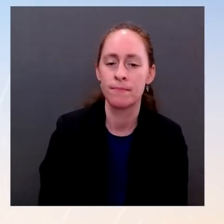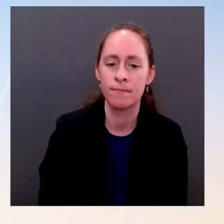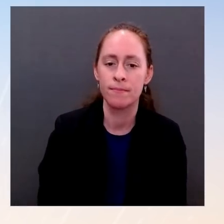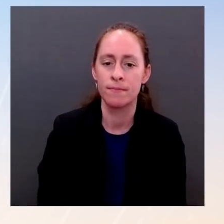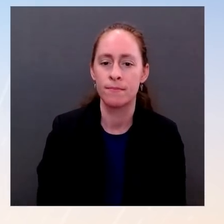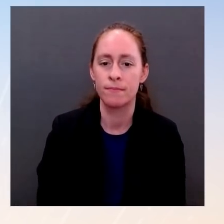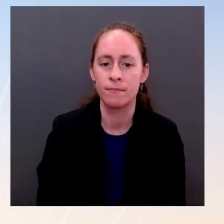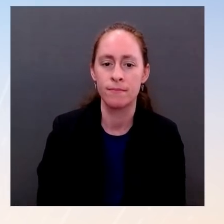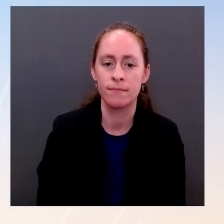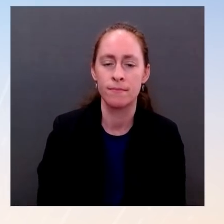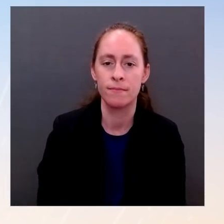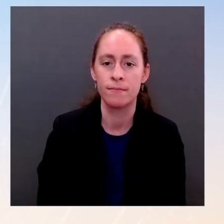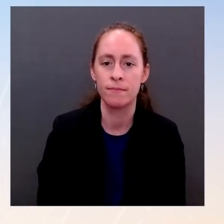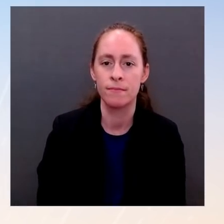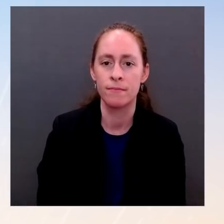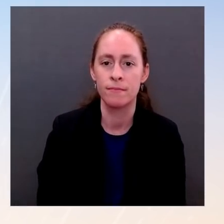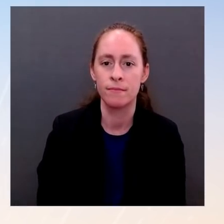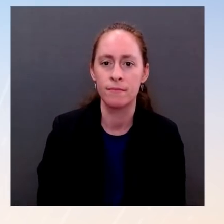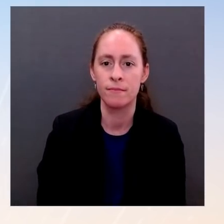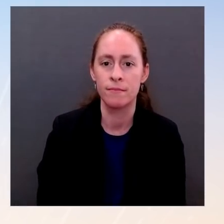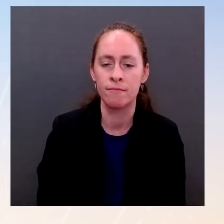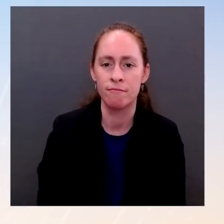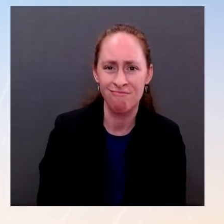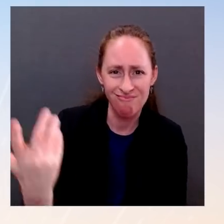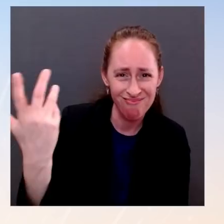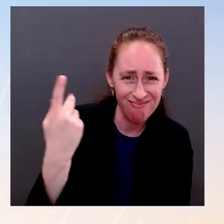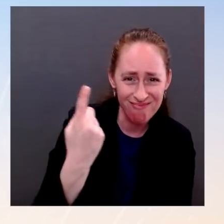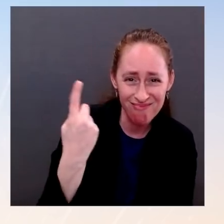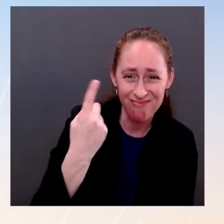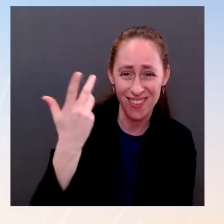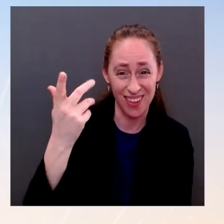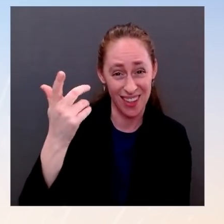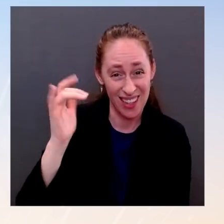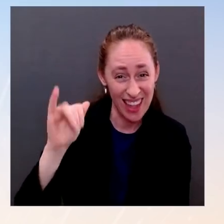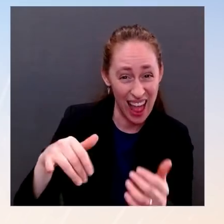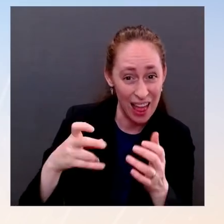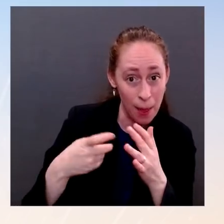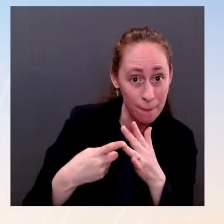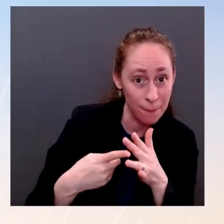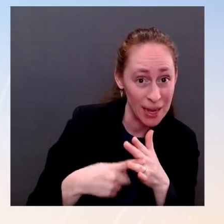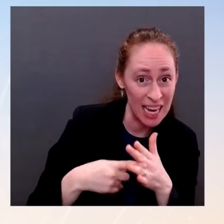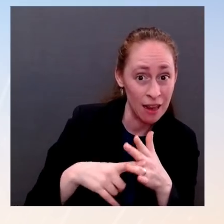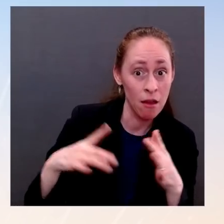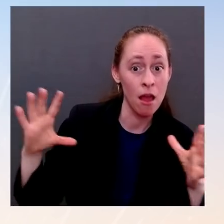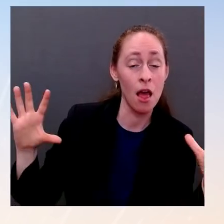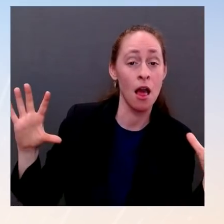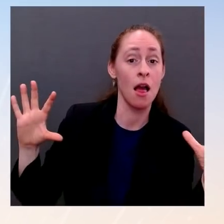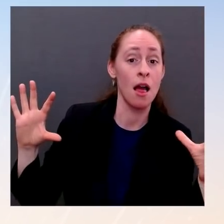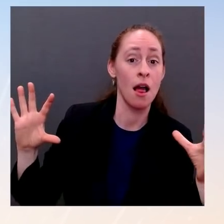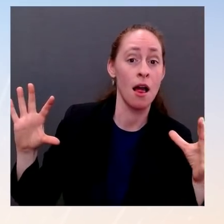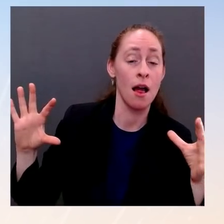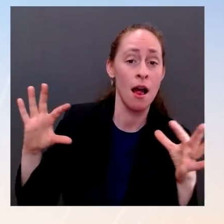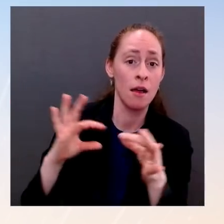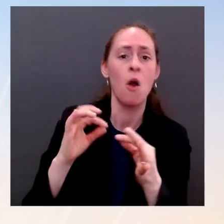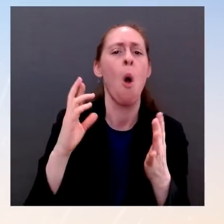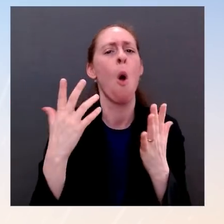approach midway through or close to a final agreement? Ms. Psaki: I expect -- we expect certainly our conversations with the Saudis will be ongoing.